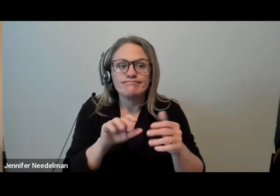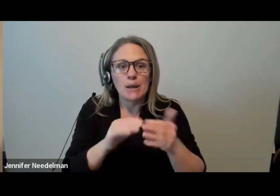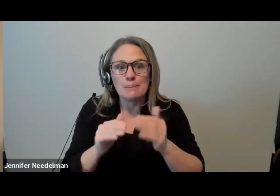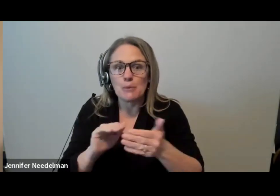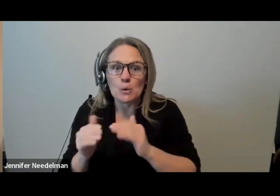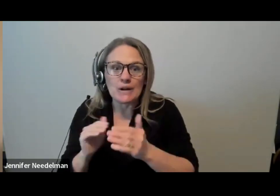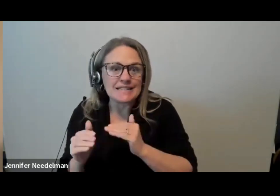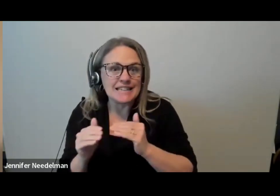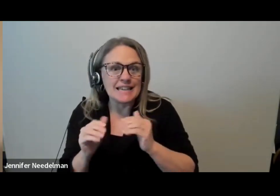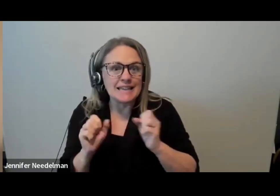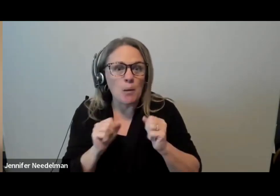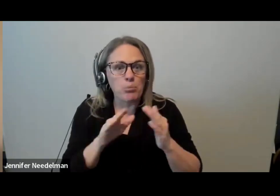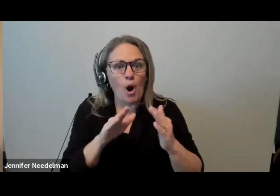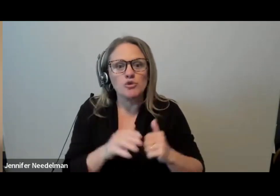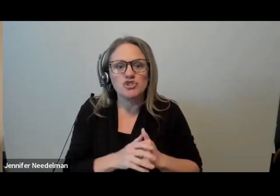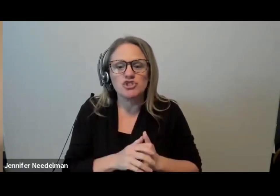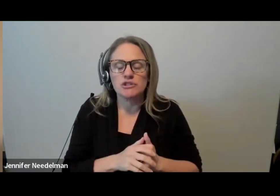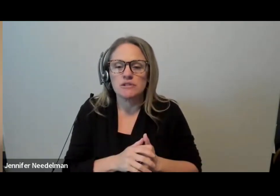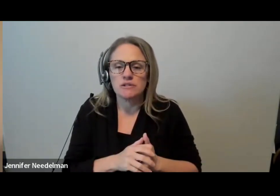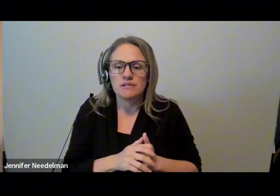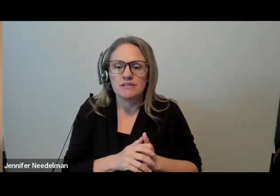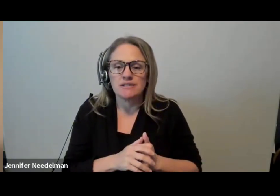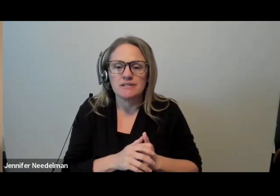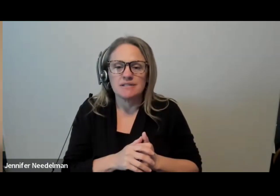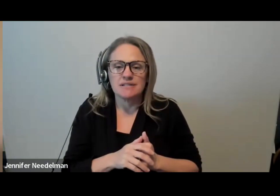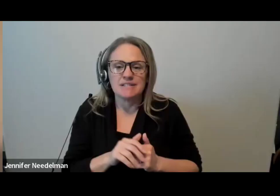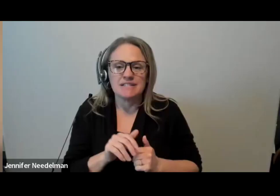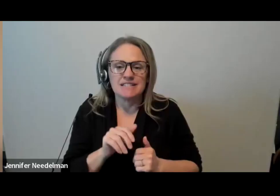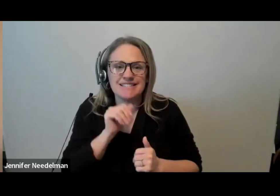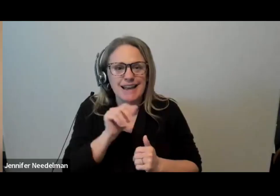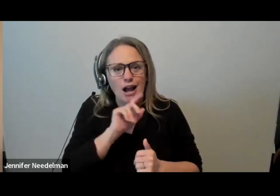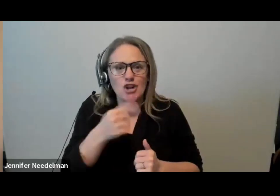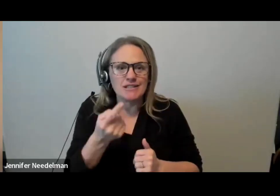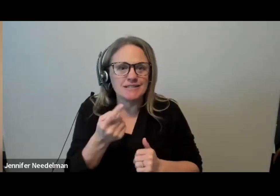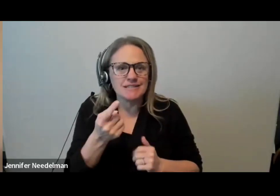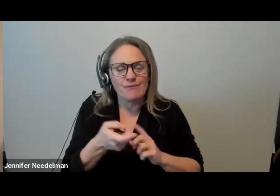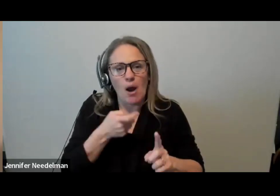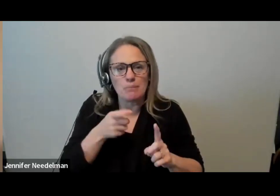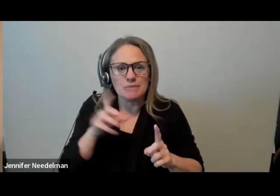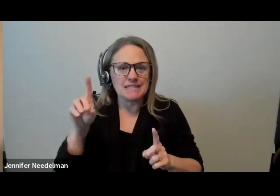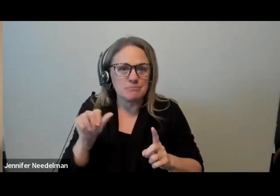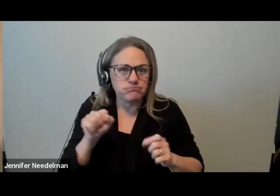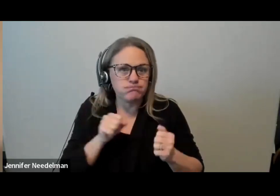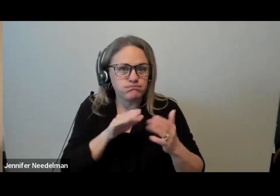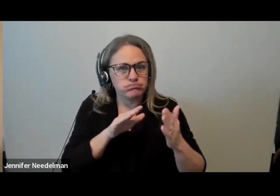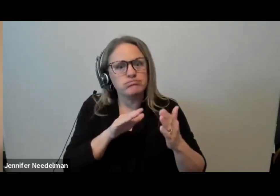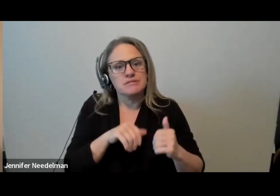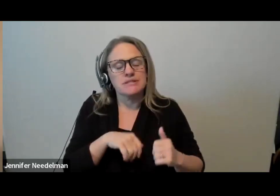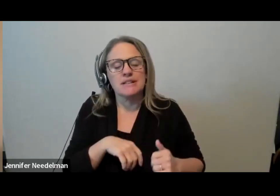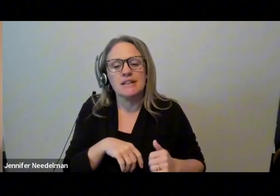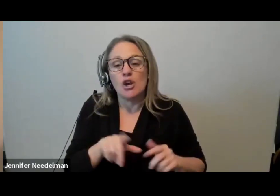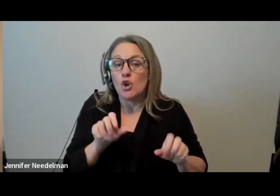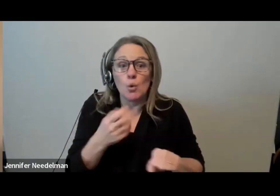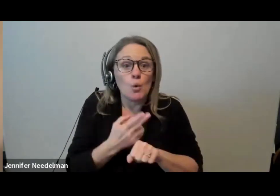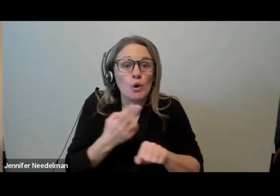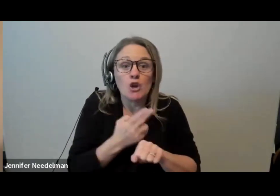standpoint where you say, oh, we have good color contrast, check. Accessibility is done. You can use everything Good Trouble builds